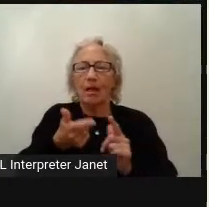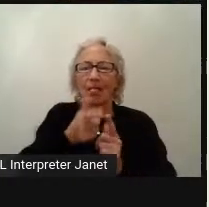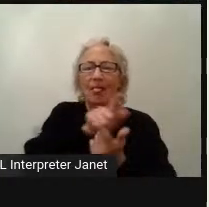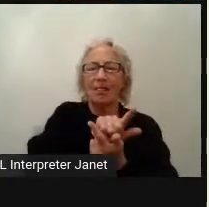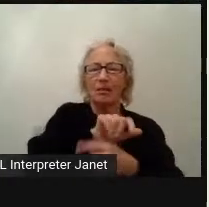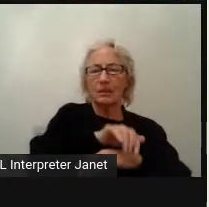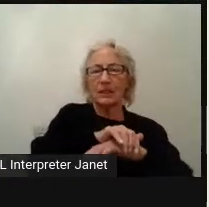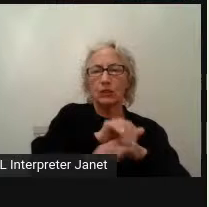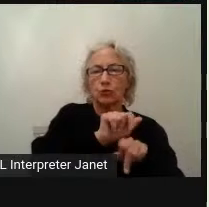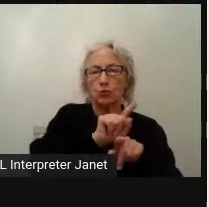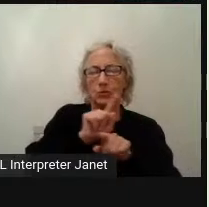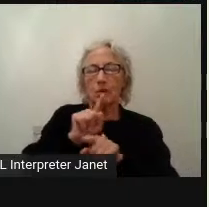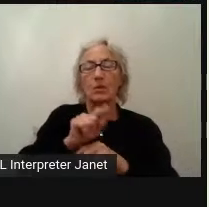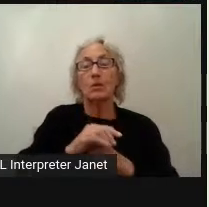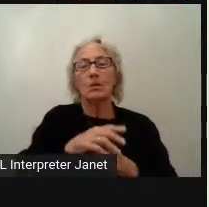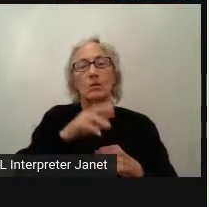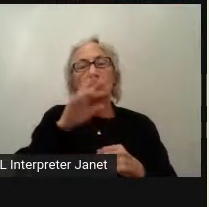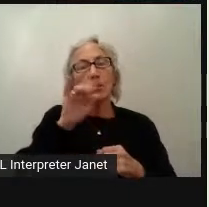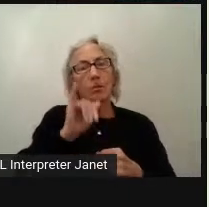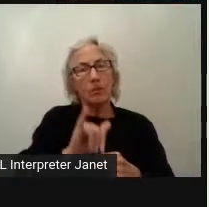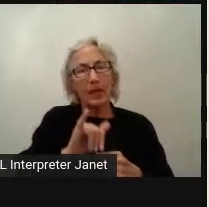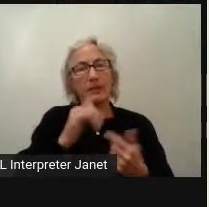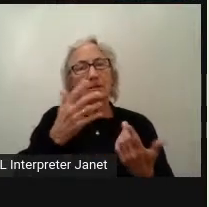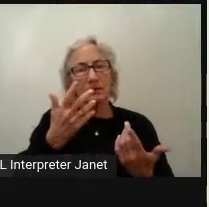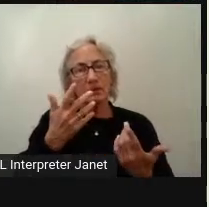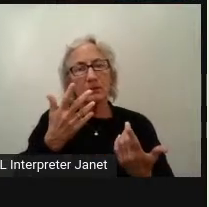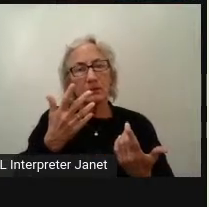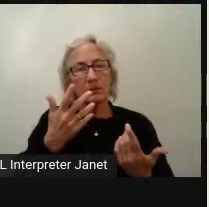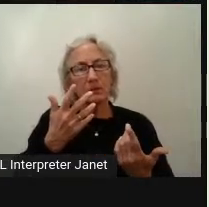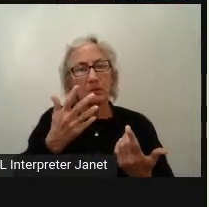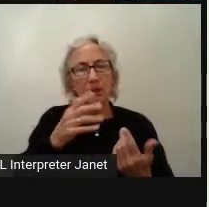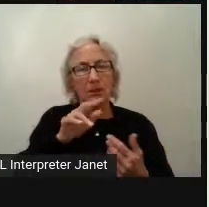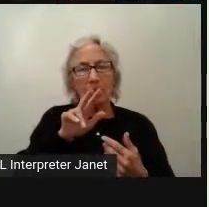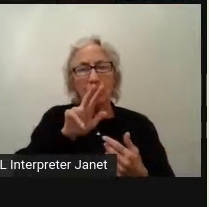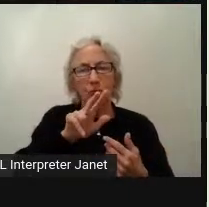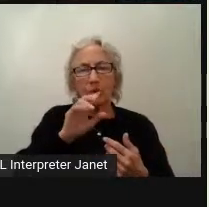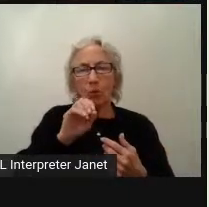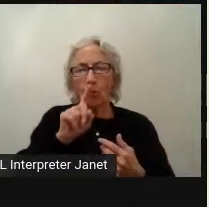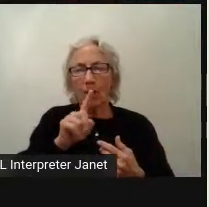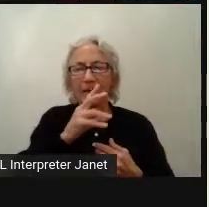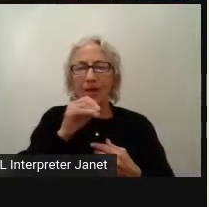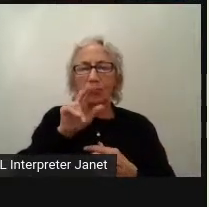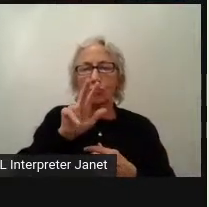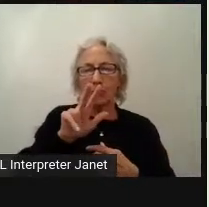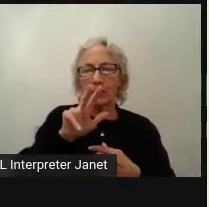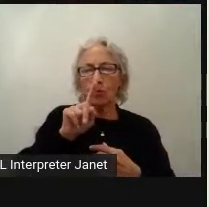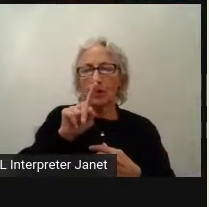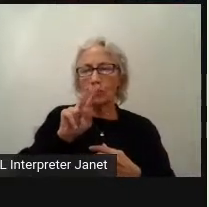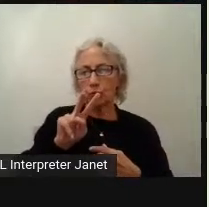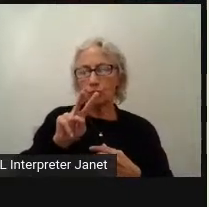markup is done, it will be read out in Danish and when it comes to the English content it will switch to the English voice.